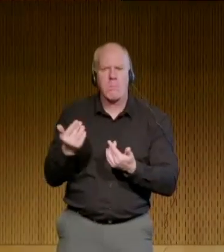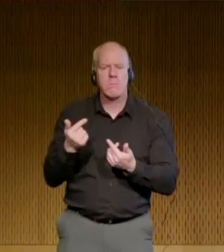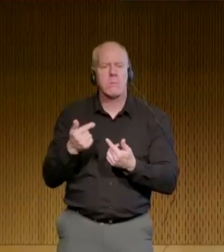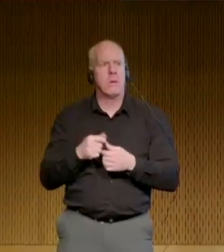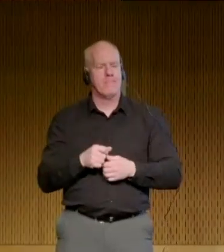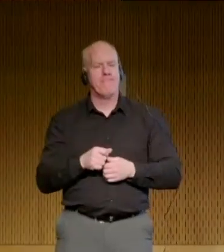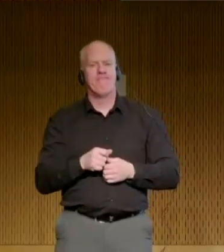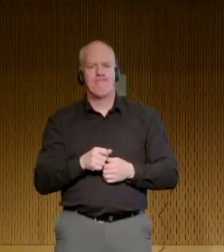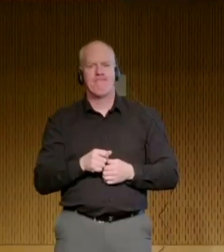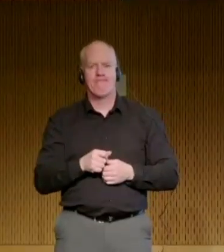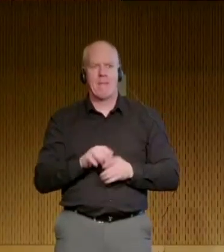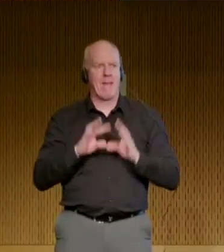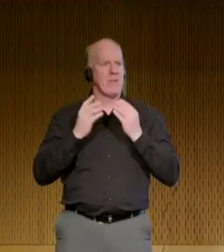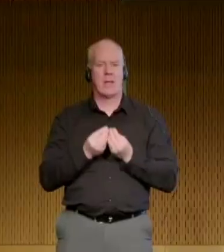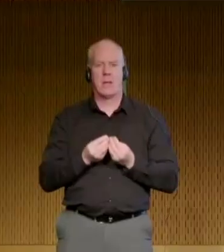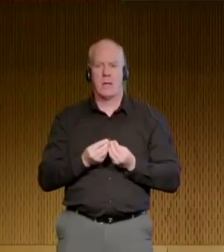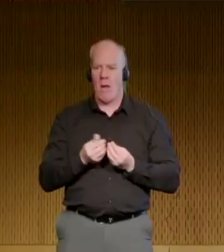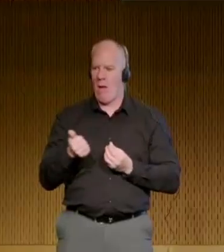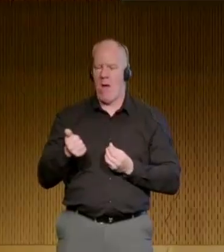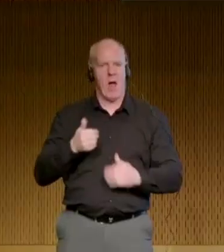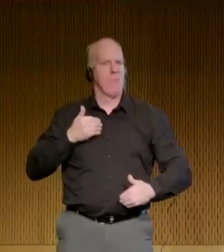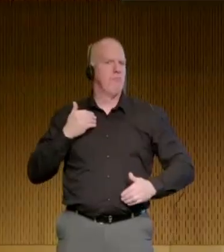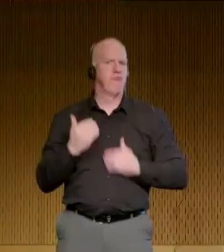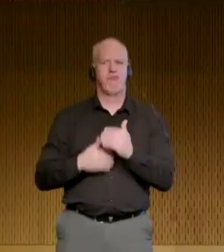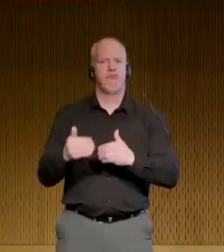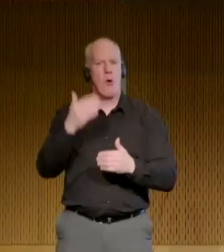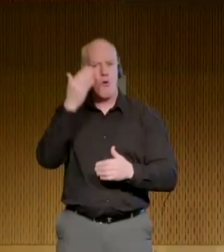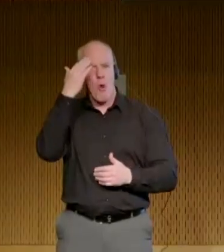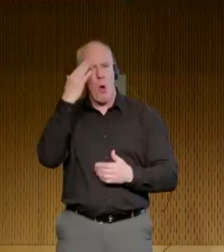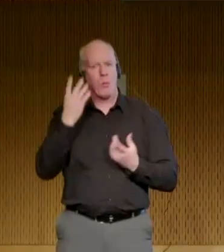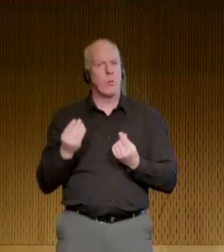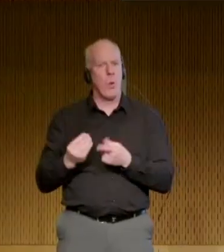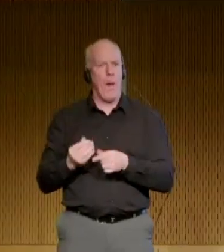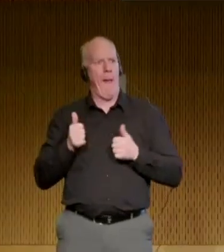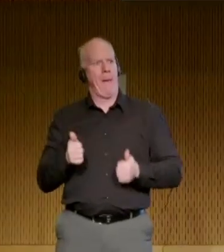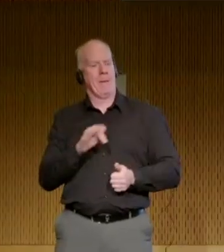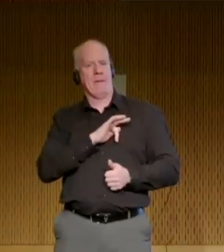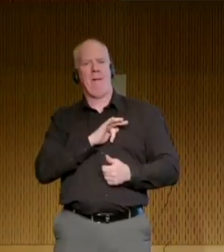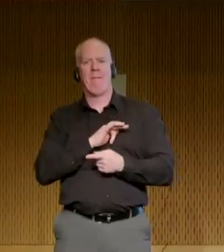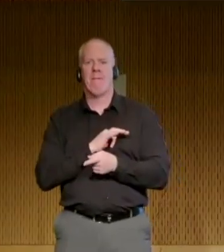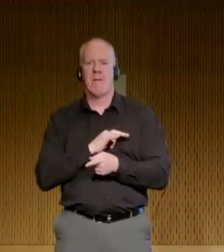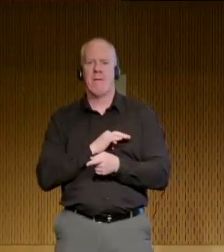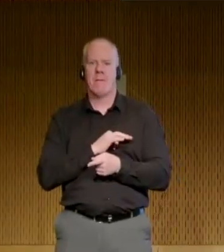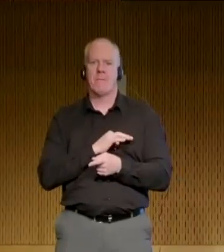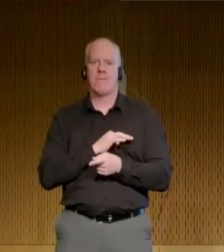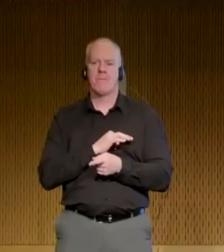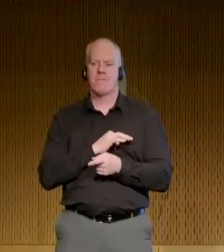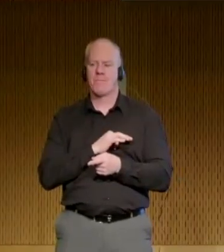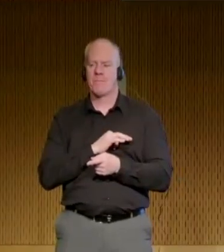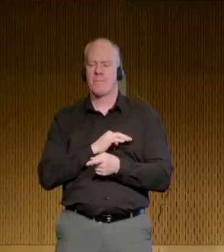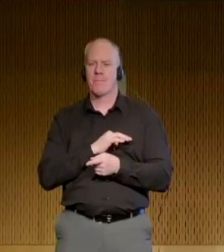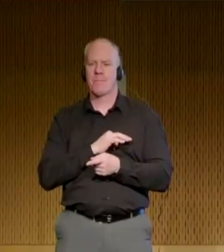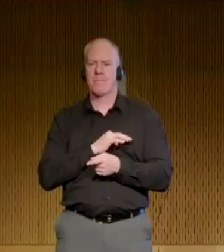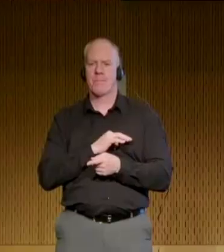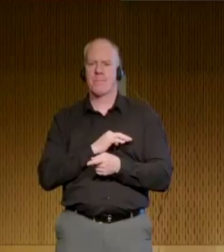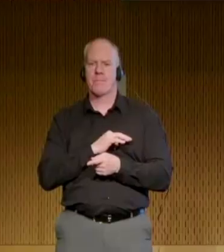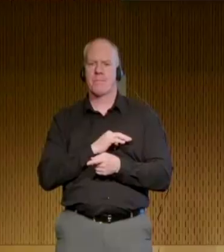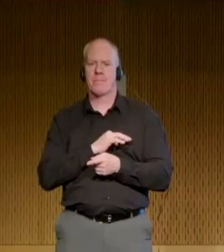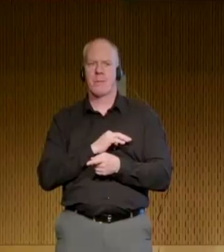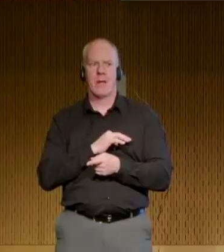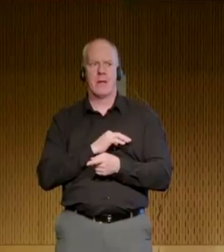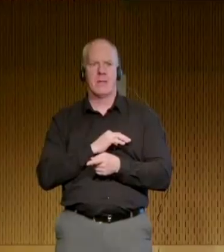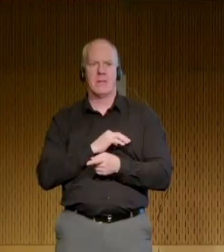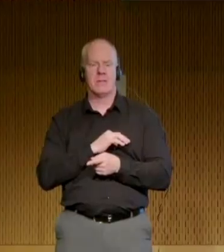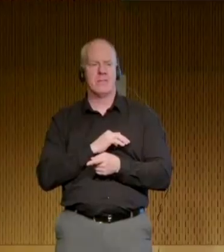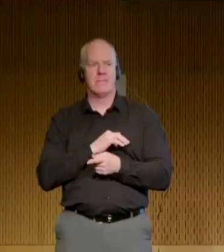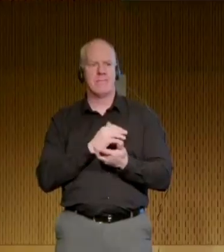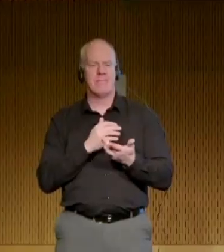basically that was it. He was on the road. He was able to work from scaffolding to modeling